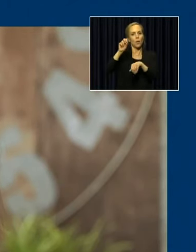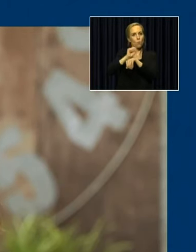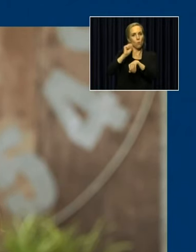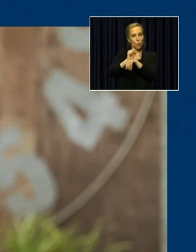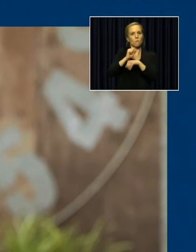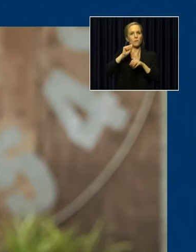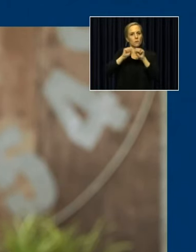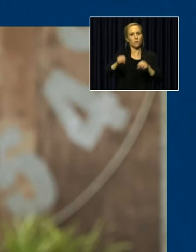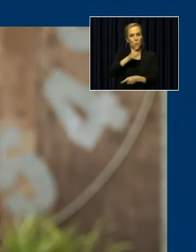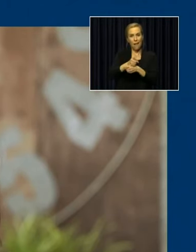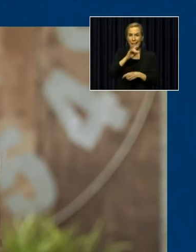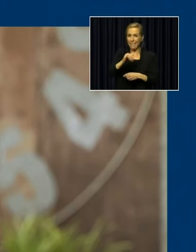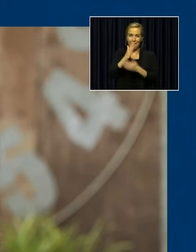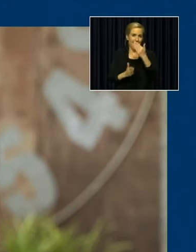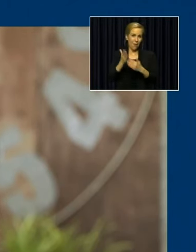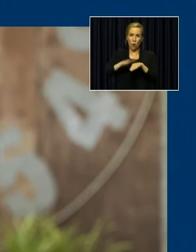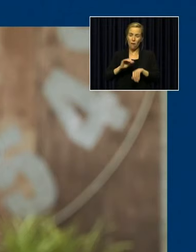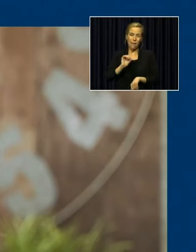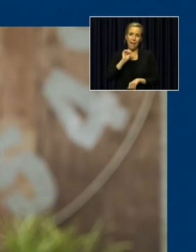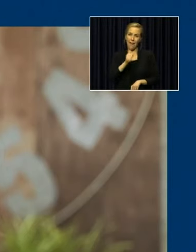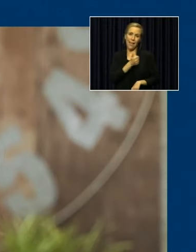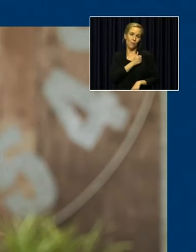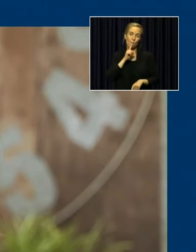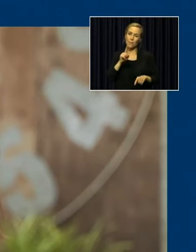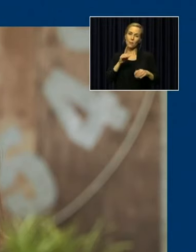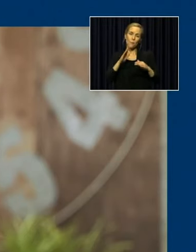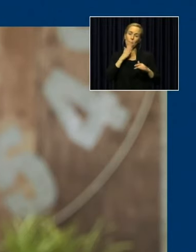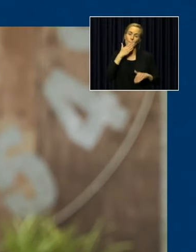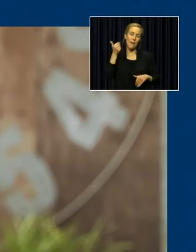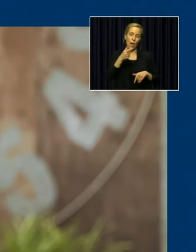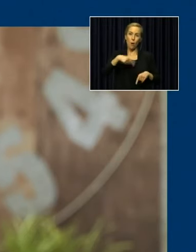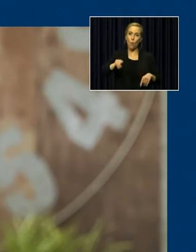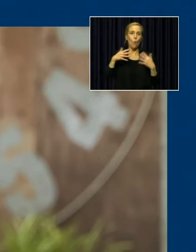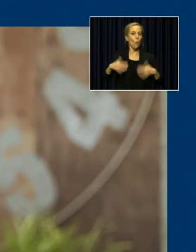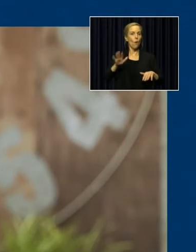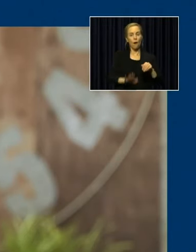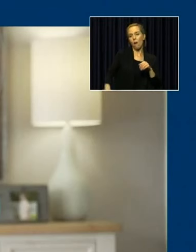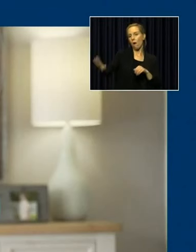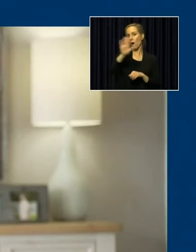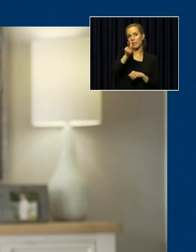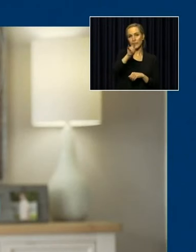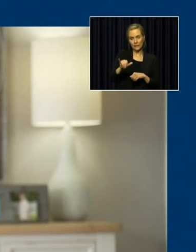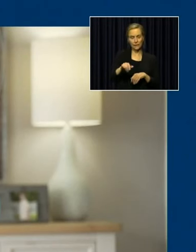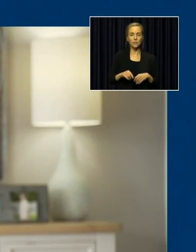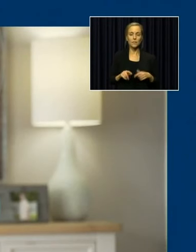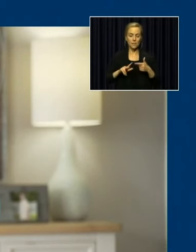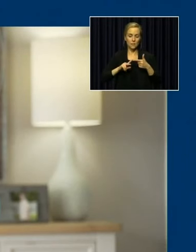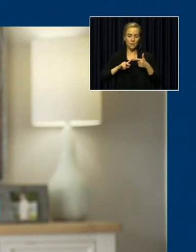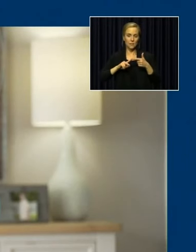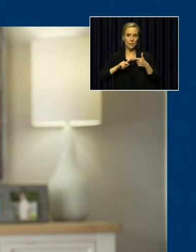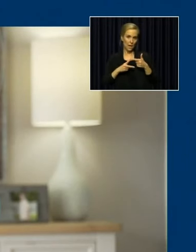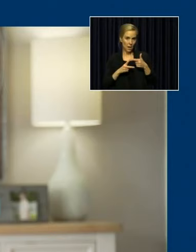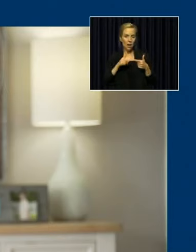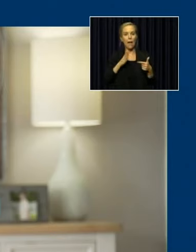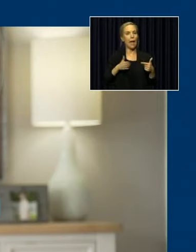MADE US THINK ABOUT HOW WE GO ABOUT OUR DAY. WE ACTUALLY MAKE SURE THAT LIEUTENANT GOVERNOR AND I ARE IN